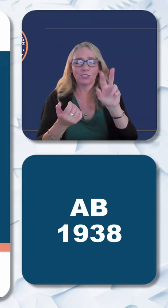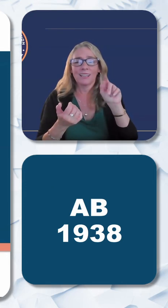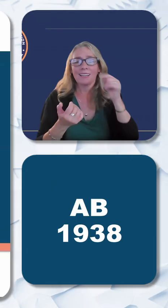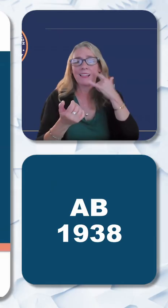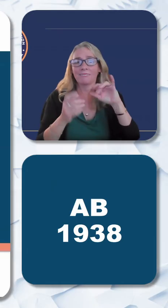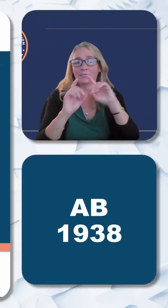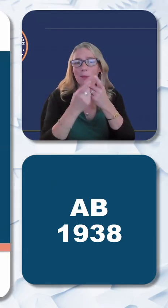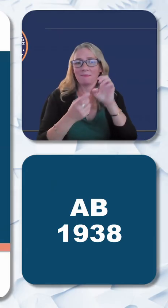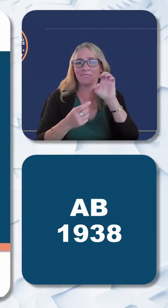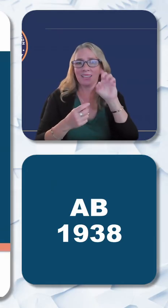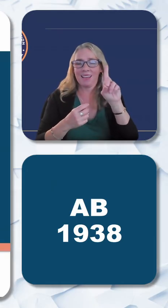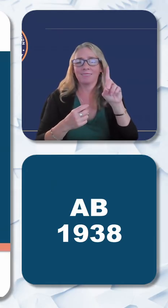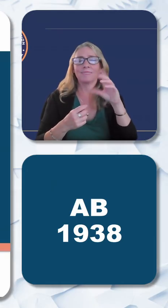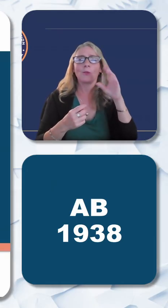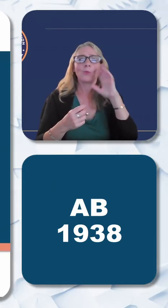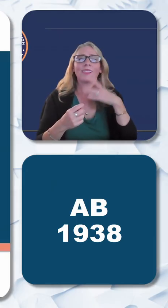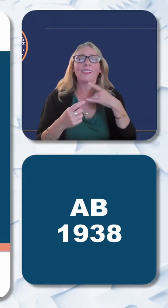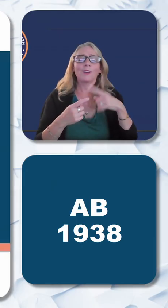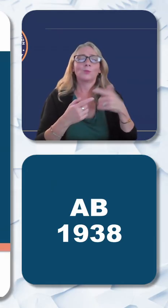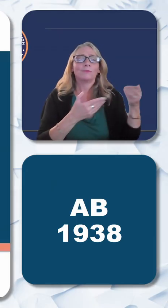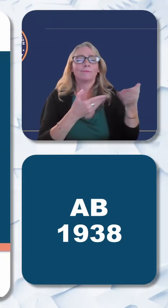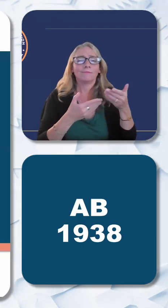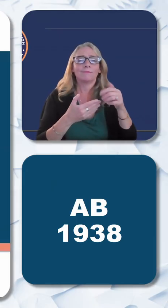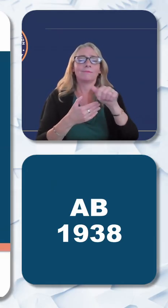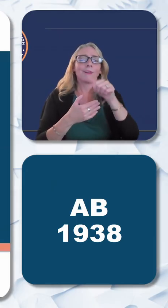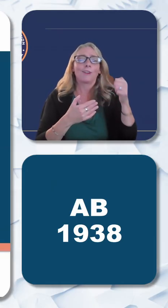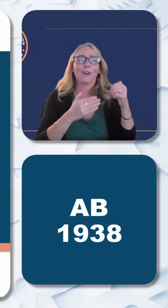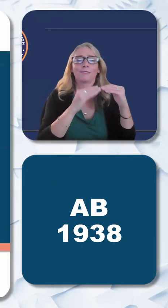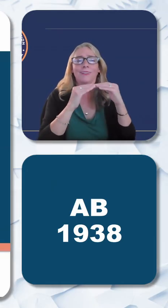Schools and Services Division at the California Department of Education.